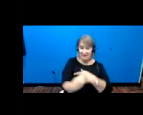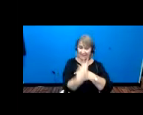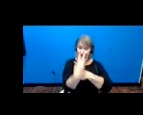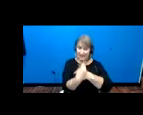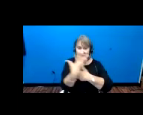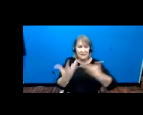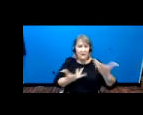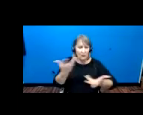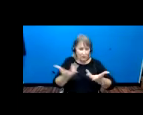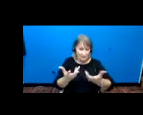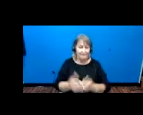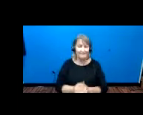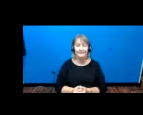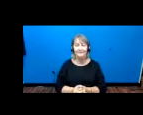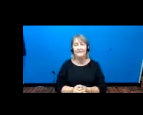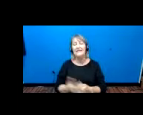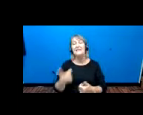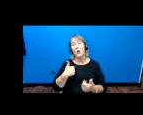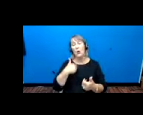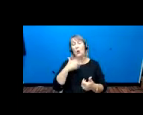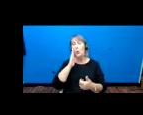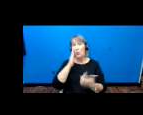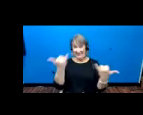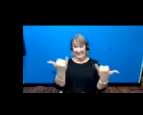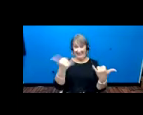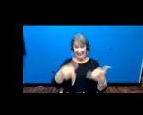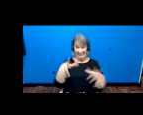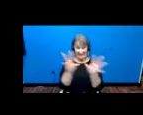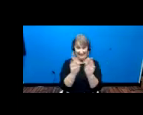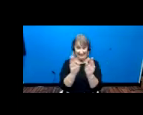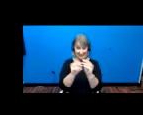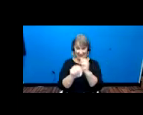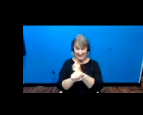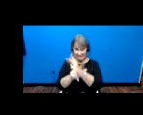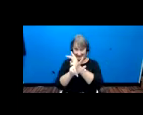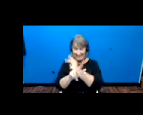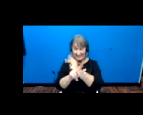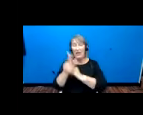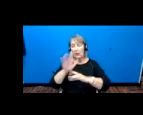We'll go ahead and record this meeting and this webinar,